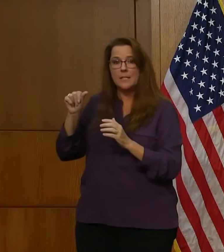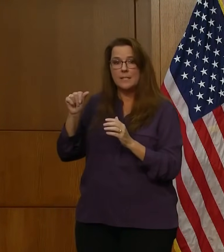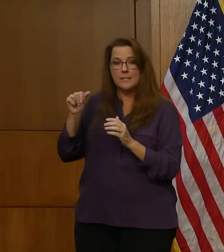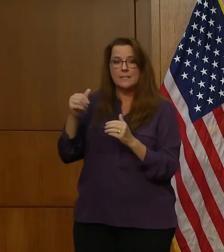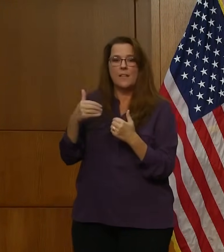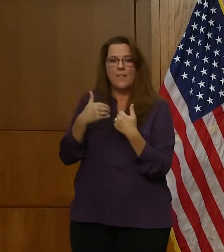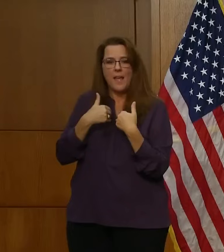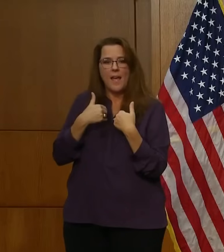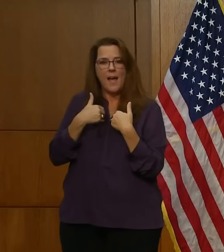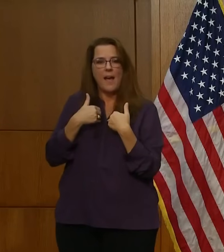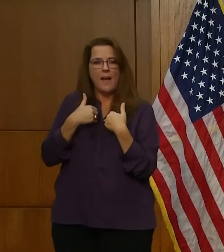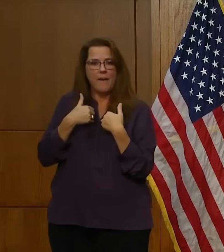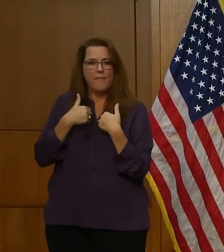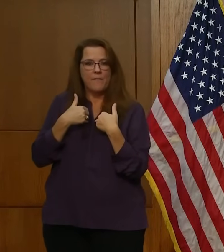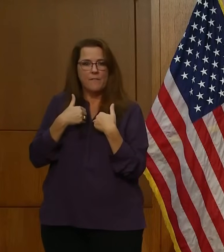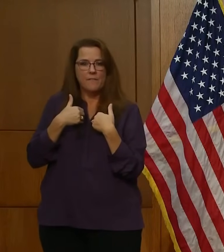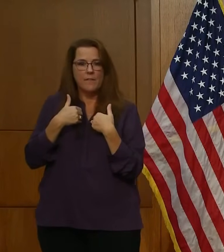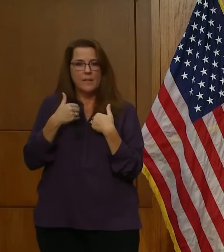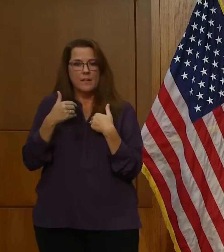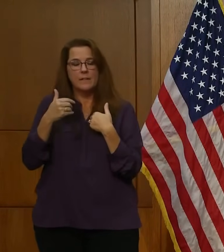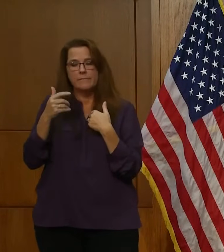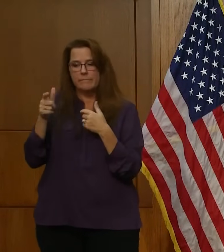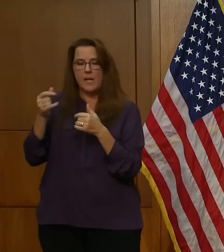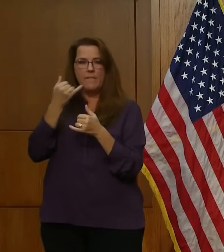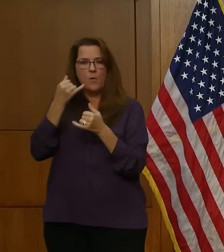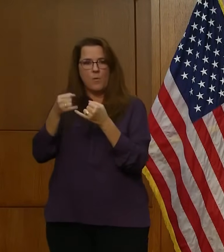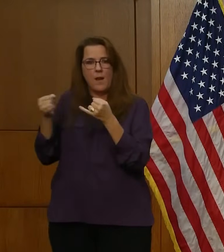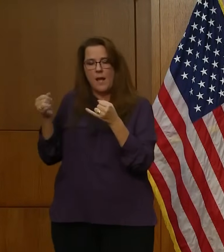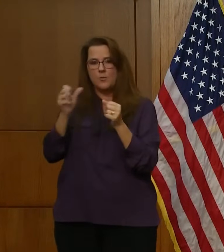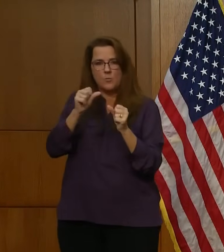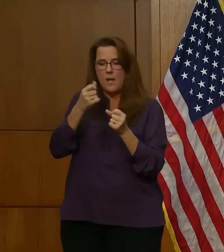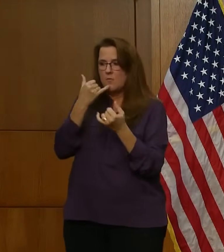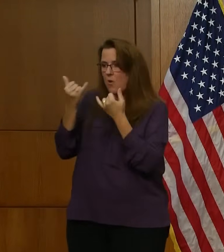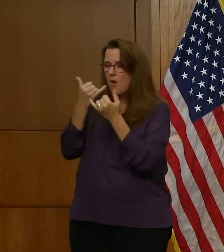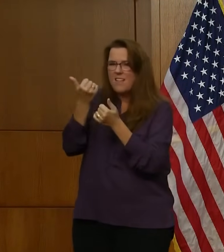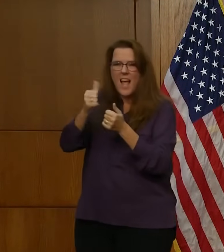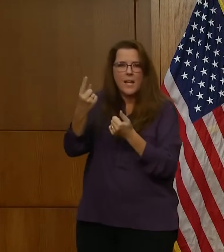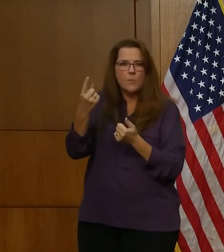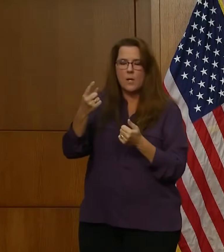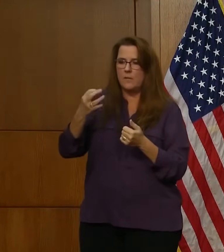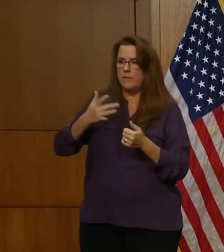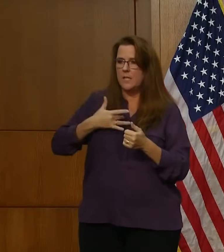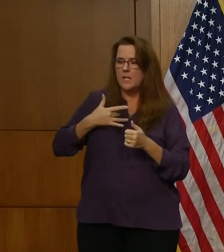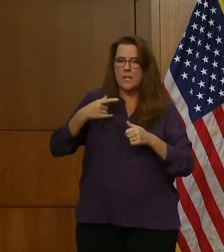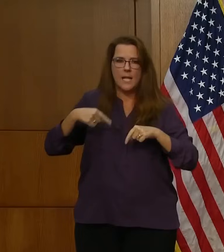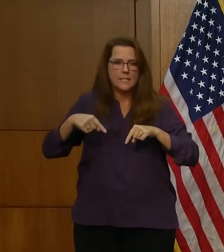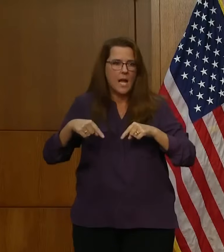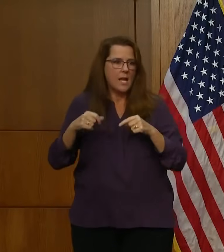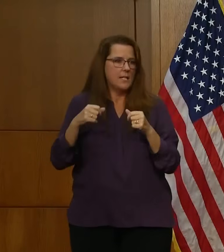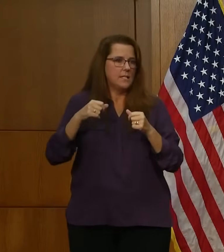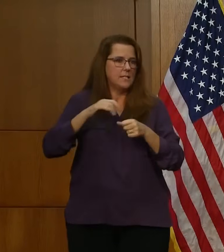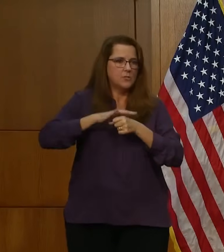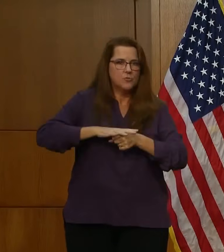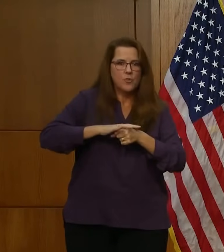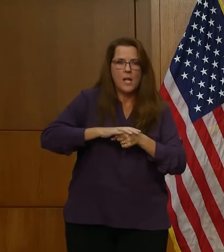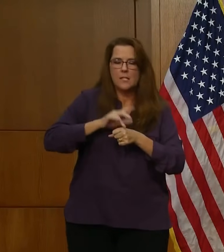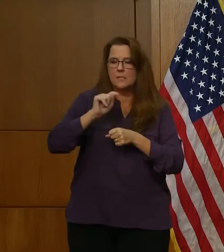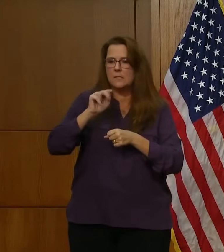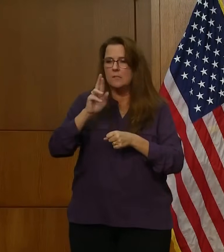BEHAVIORAL HEALTH AND DEVELOPMENTAL DISABILITIES HAS A QUOTE WARM LINE FOR ANYONE WHO NEEDS TO TALK ABOUT